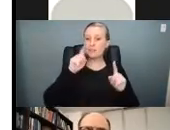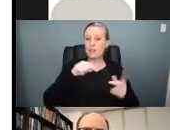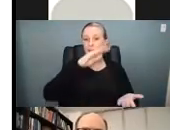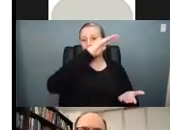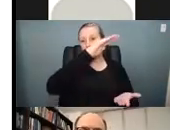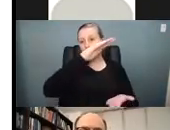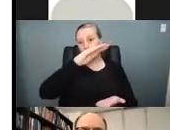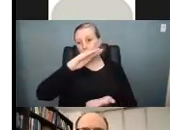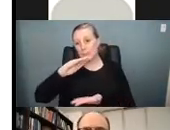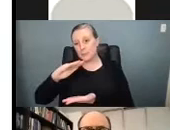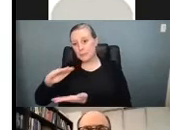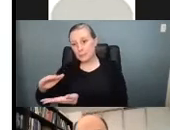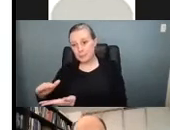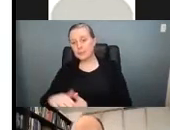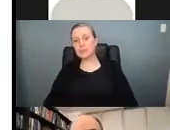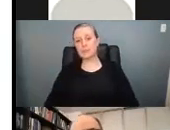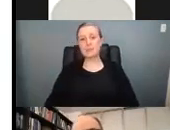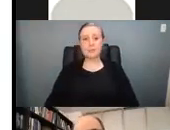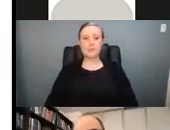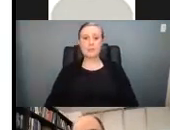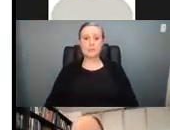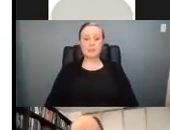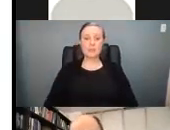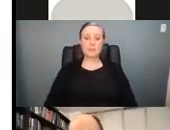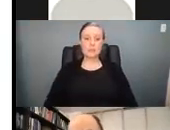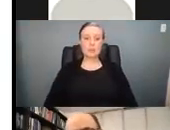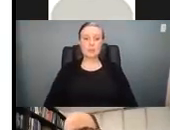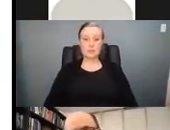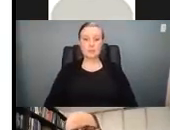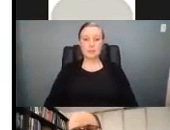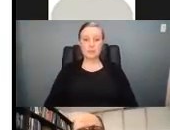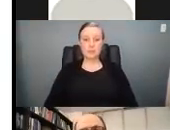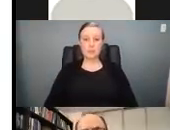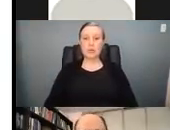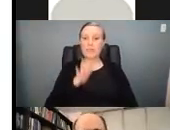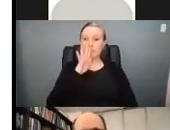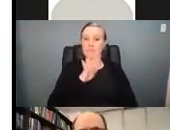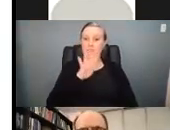shows you how steep that is and that it's in that 55 to 64 group that we start to see